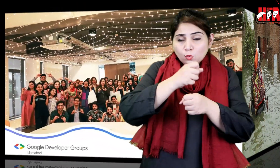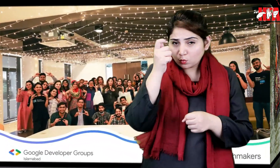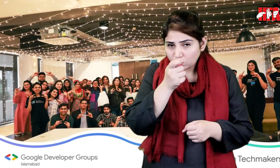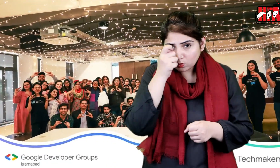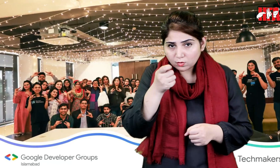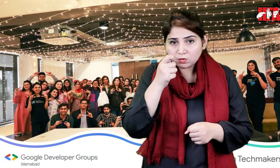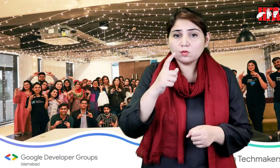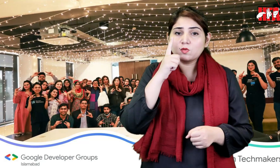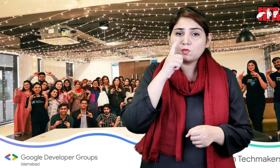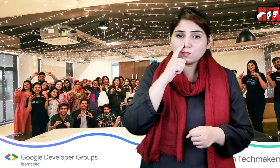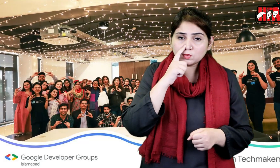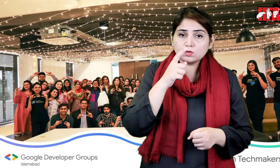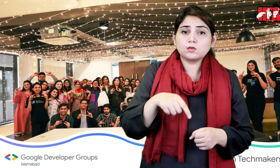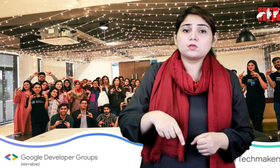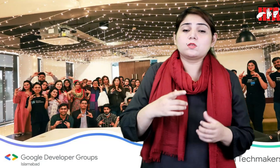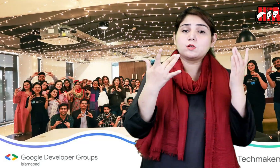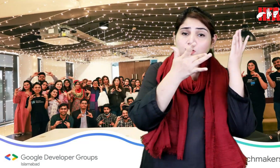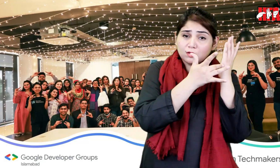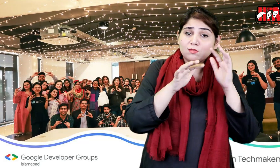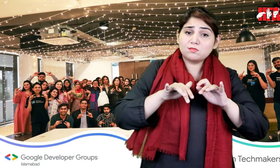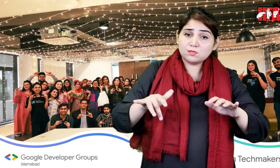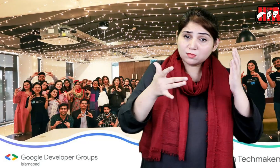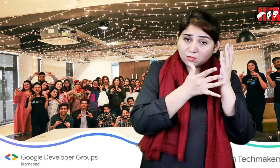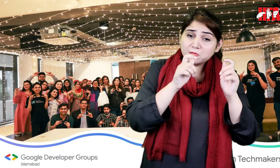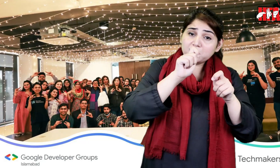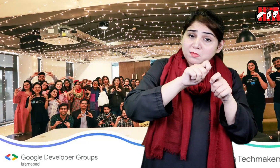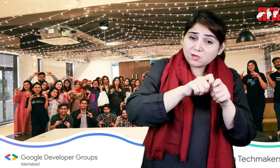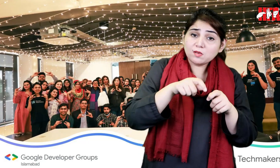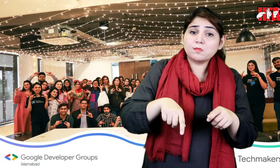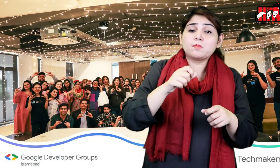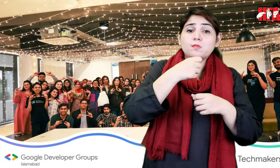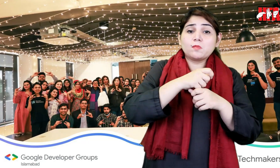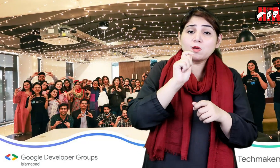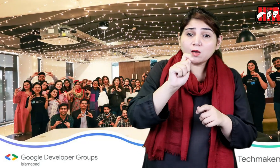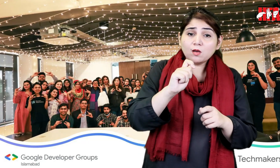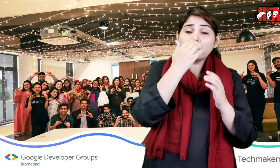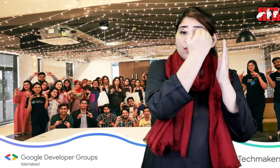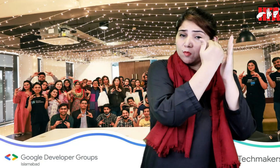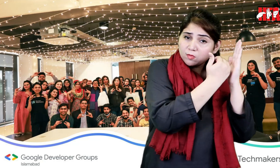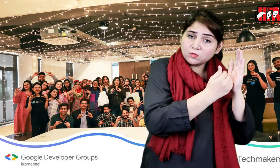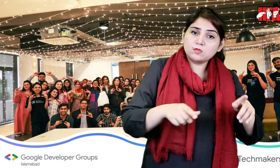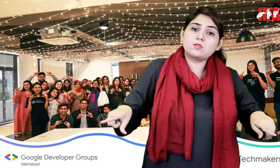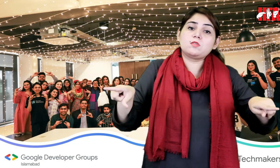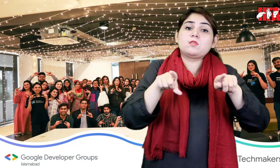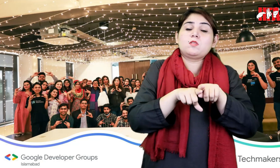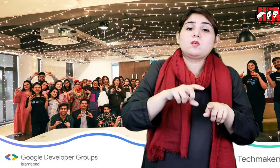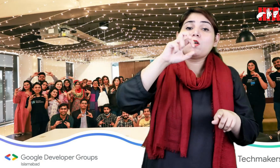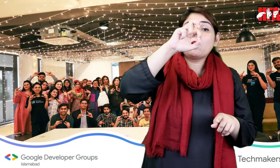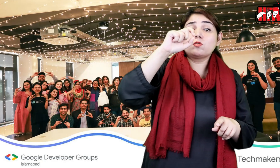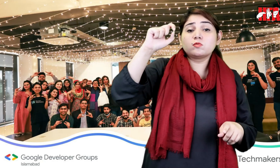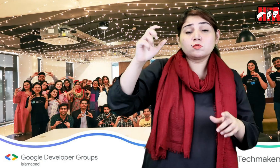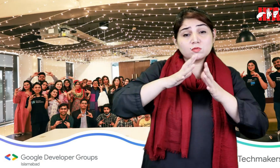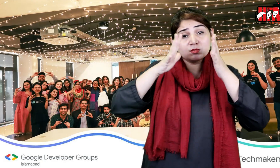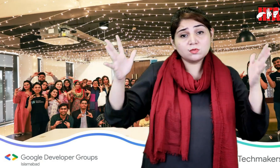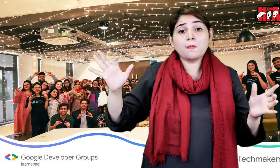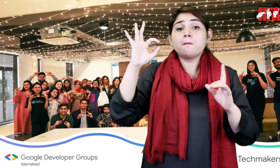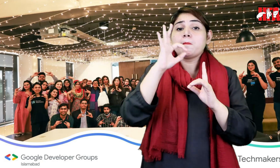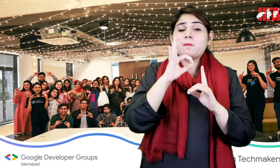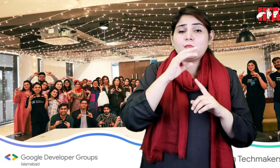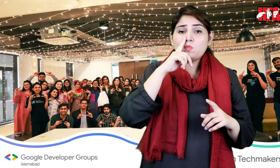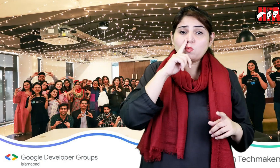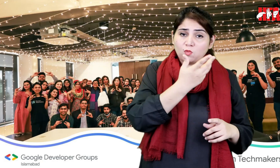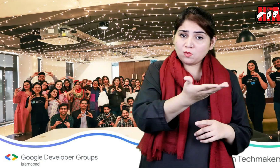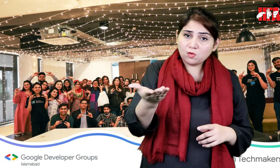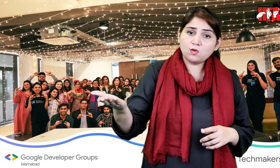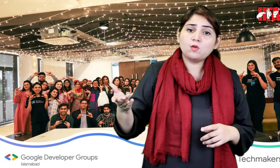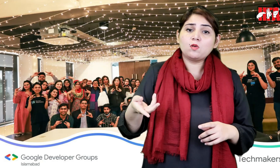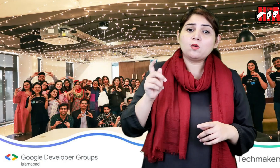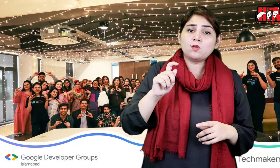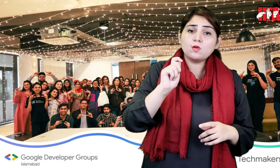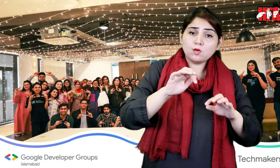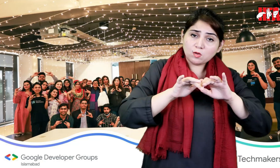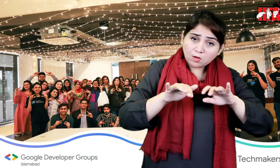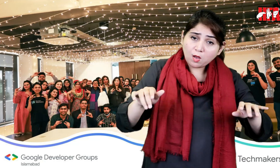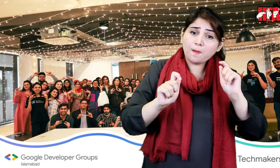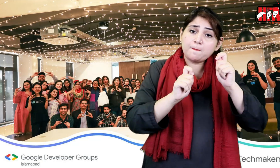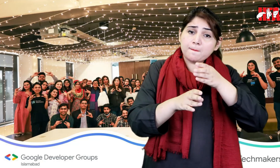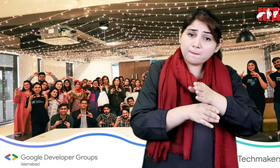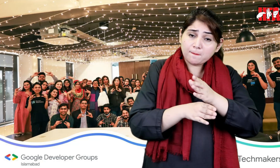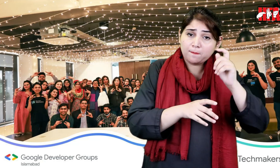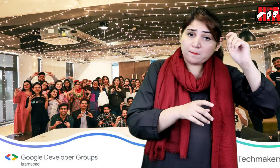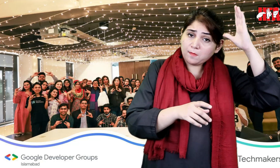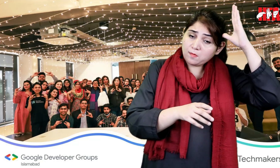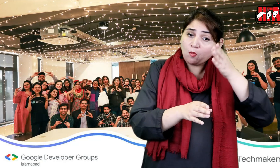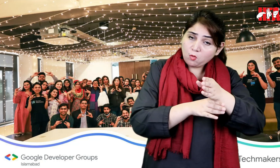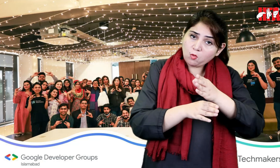Google has trained over 800 Pakistani women developers through the Women Techmakers events.